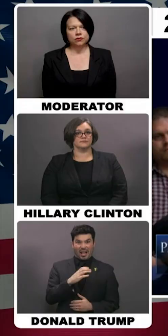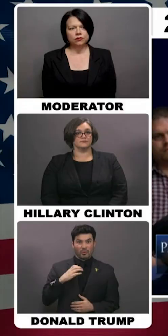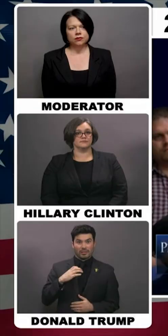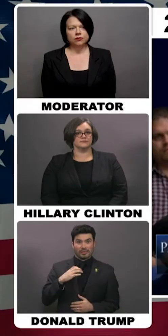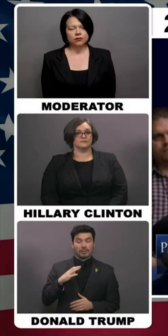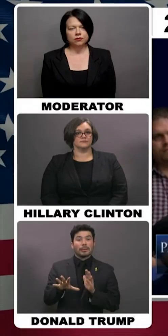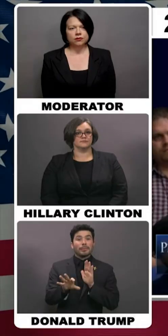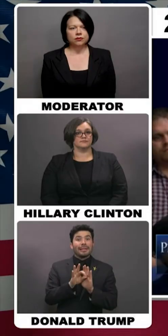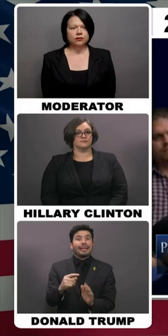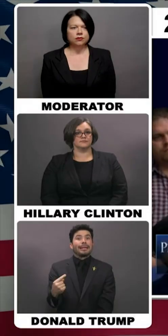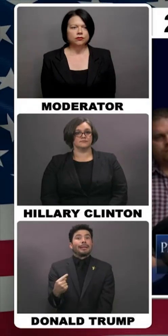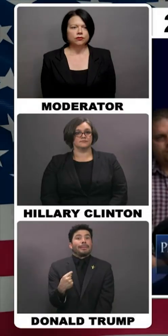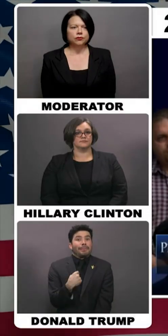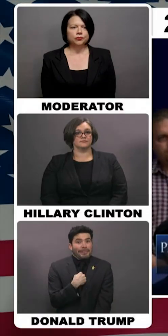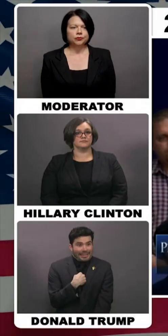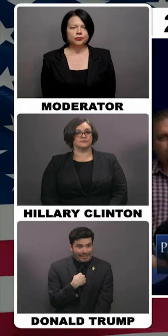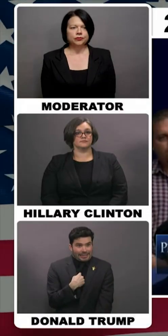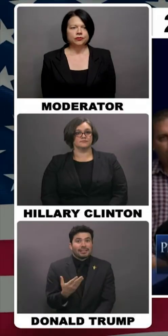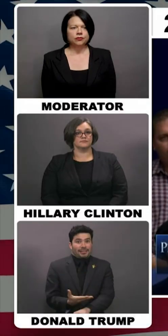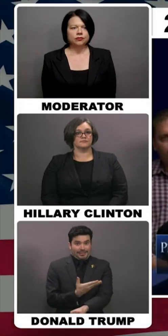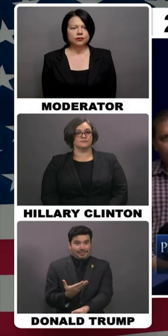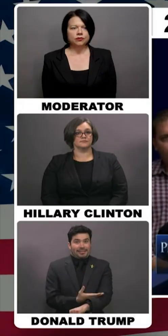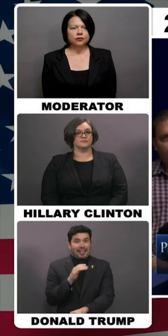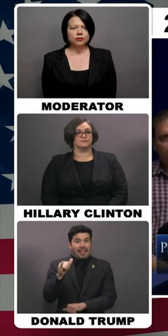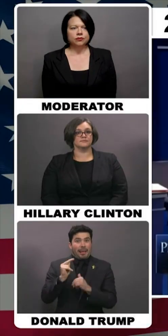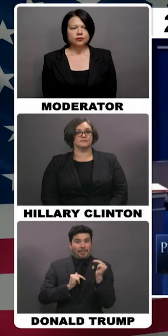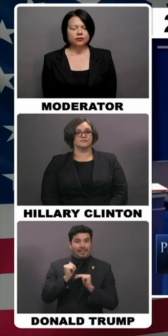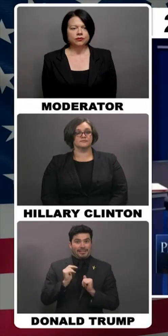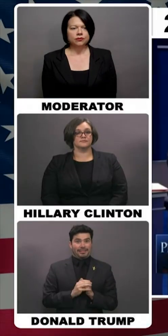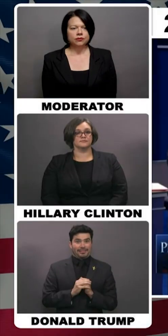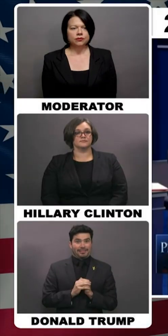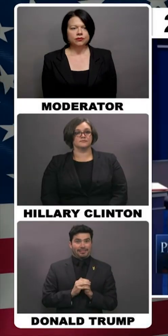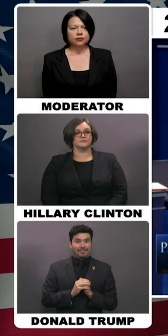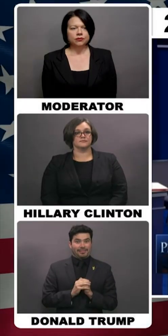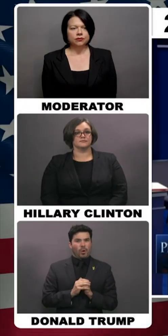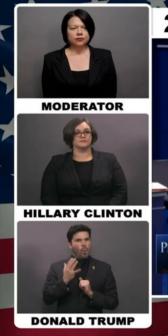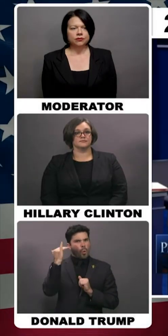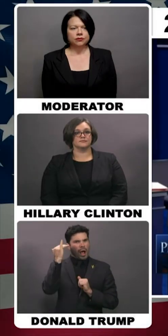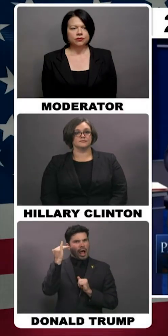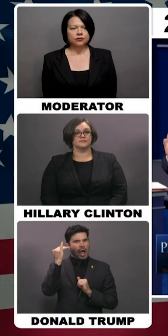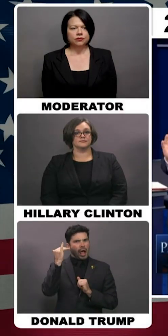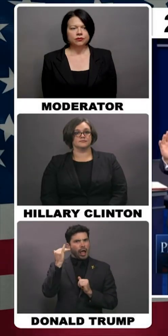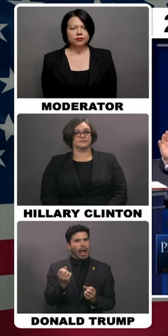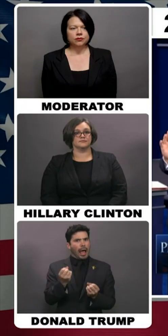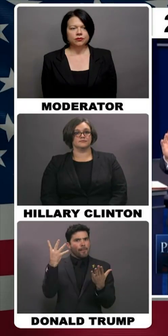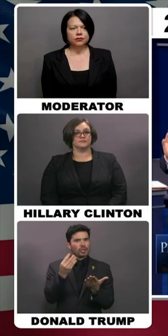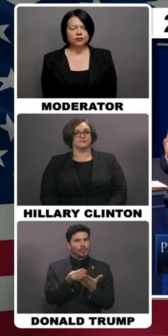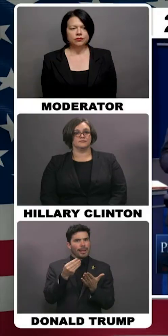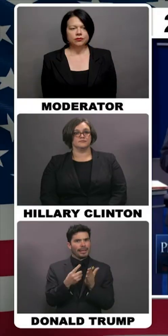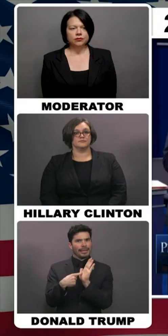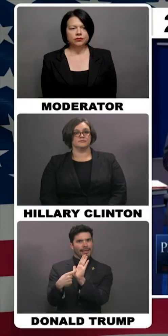One of the primary things, in fact, perhaps the primary thing was balance sheet, but I have no loans with Russia.